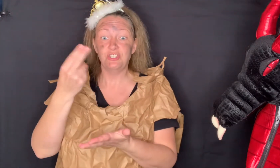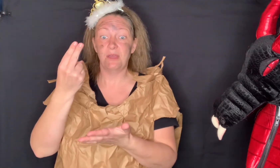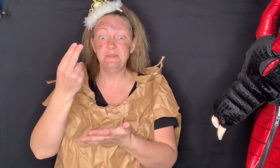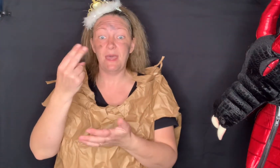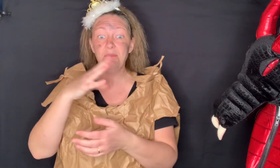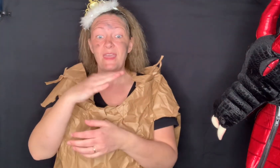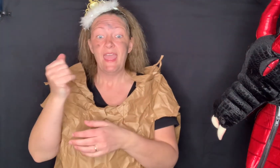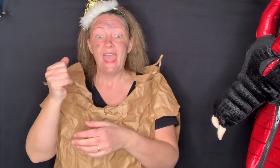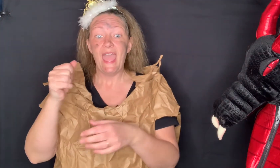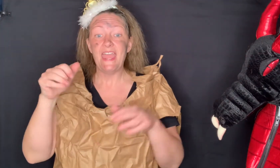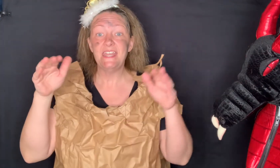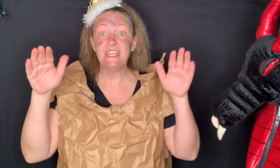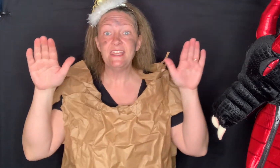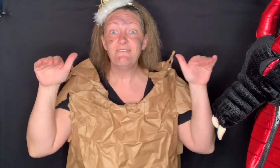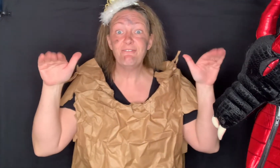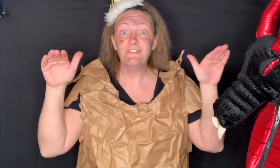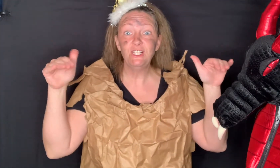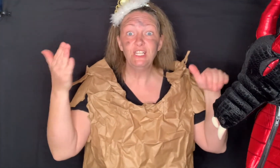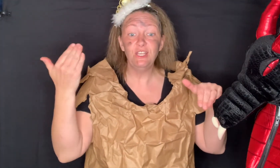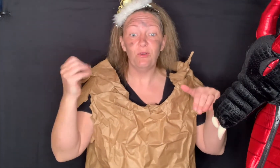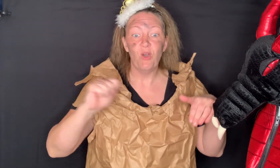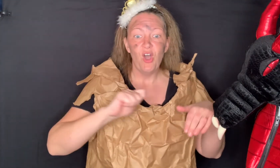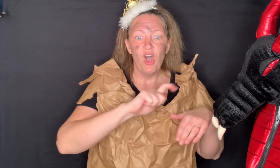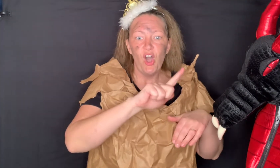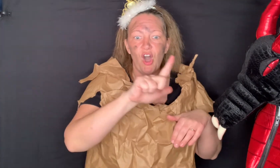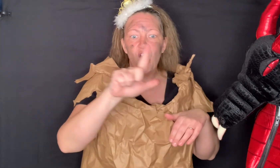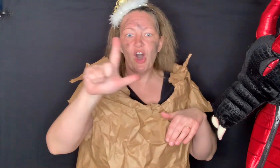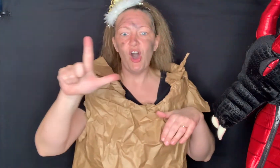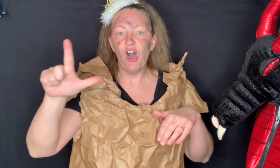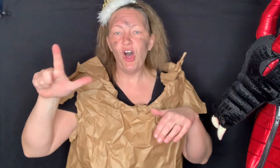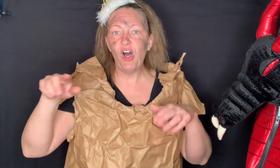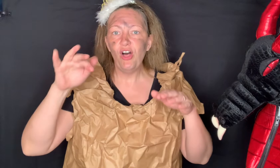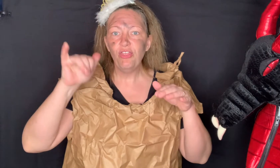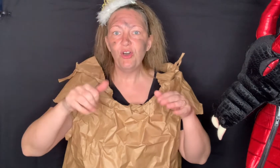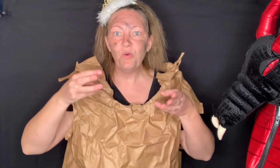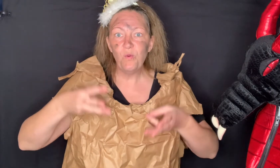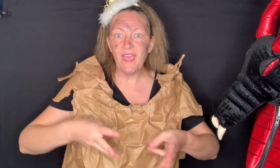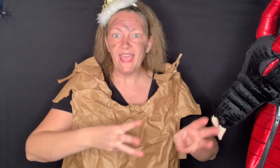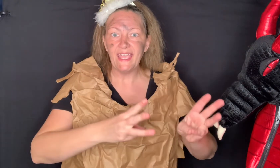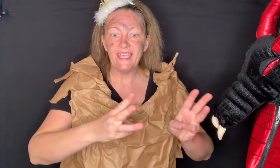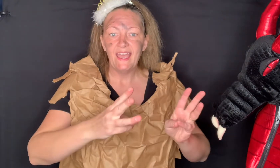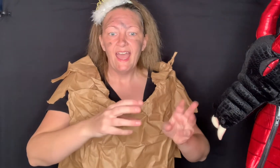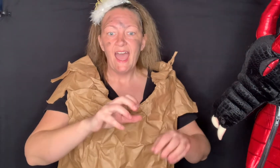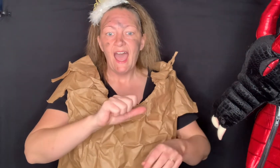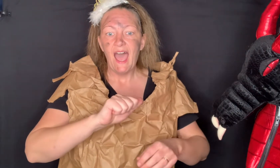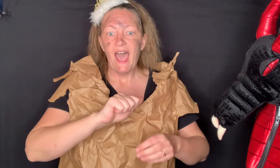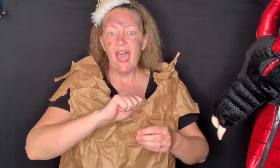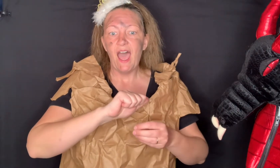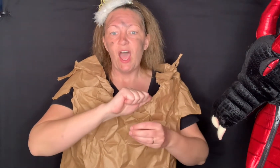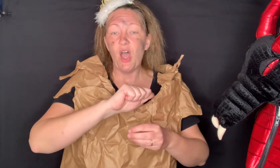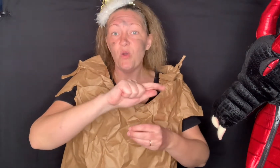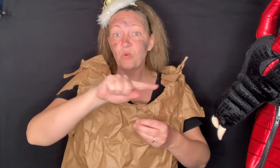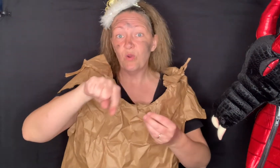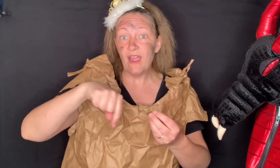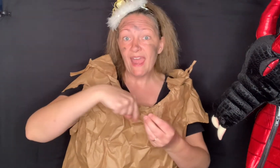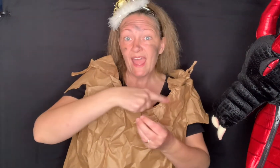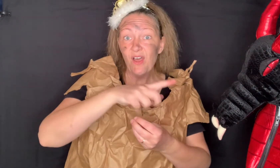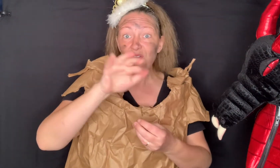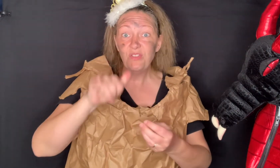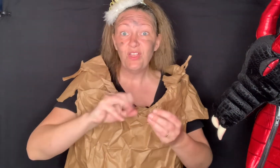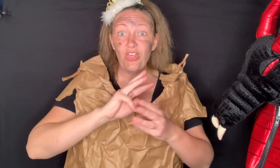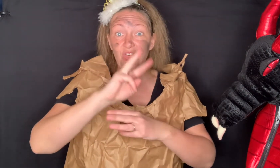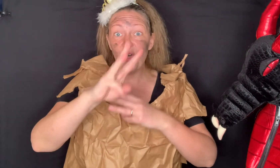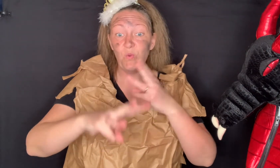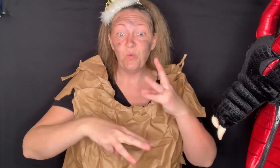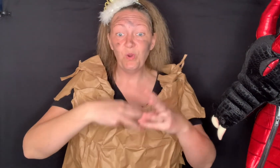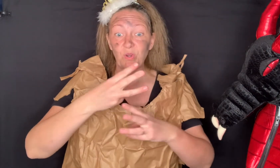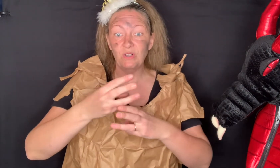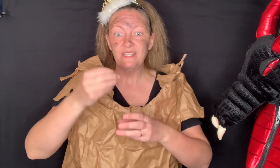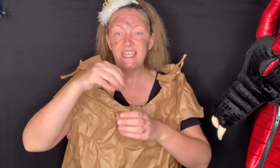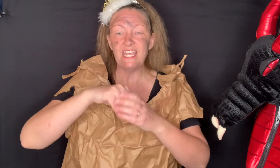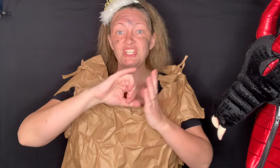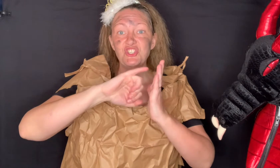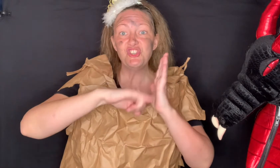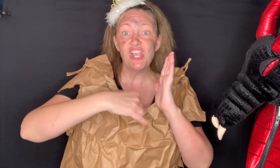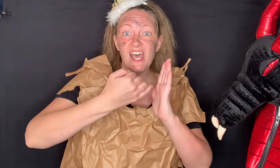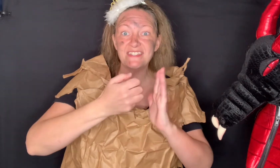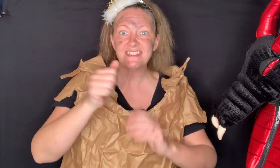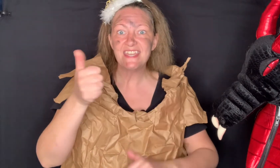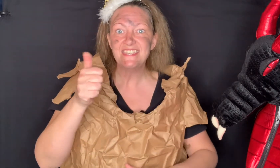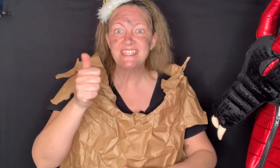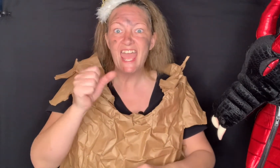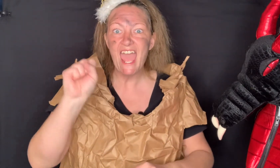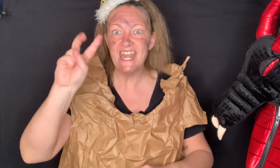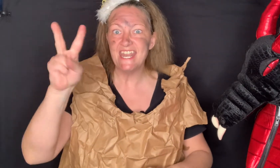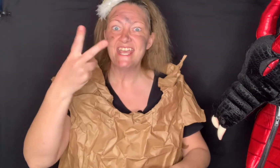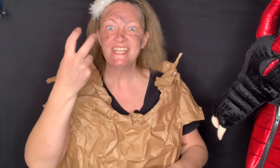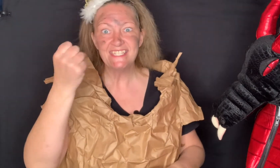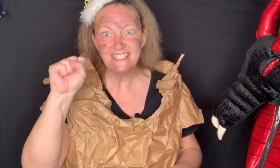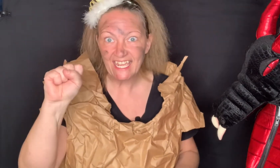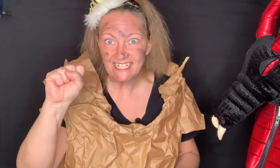jumped up and he flew all the way around the world in just ten (10) seconds.